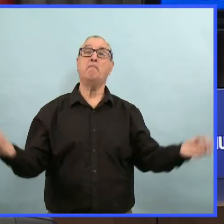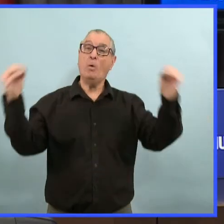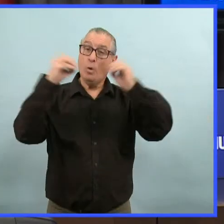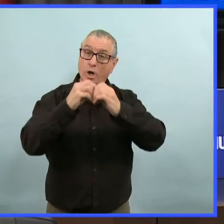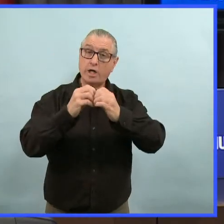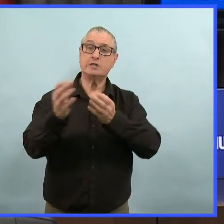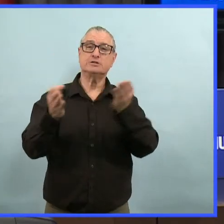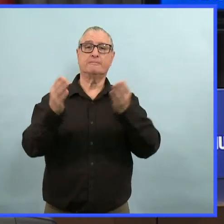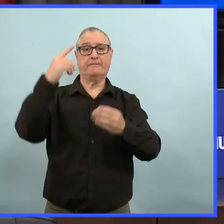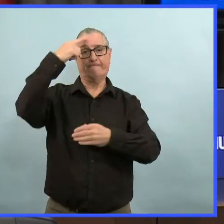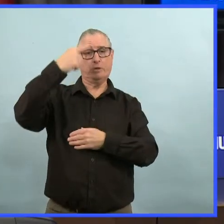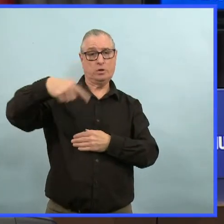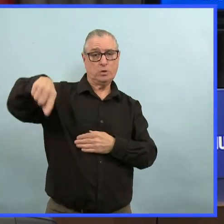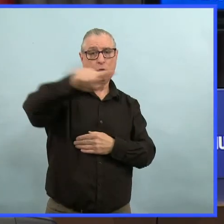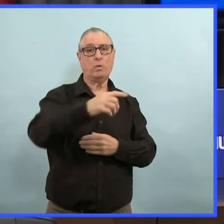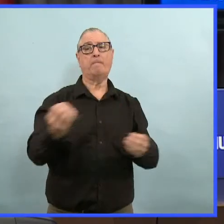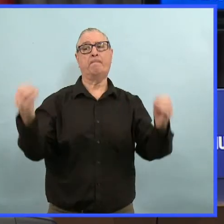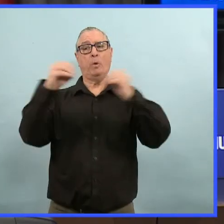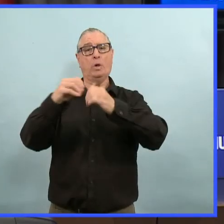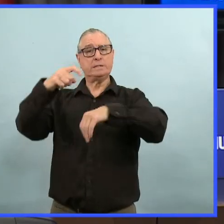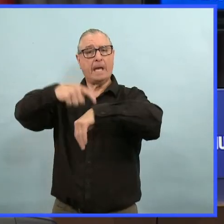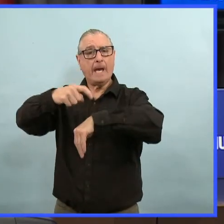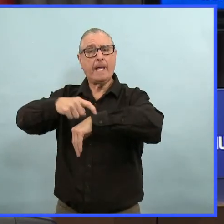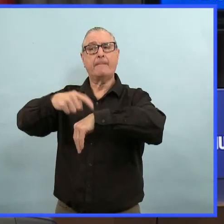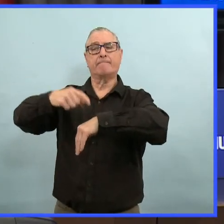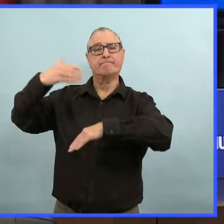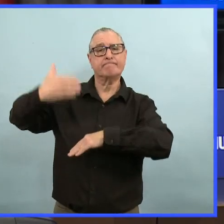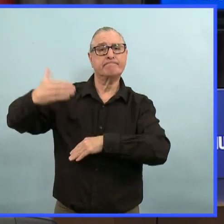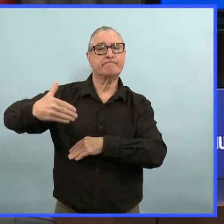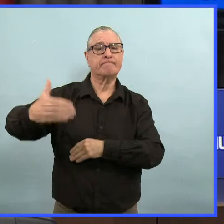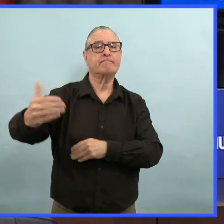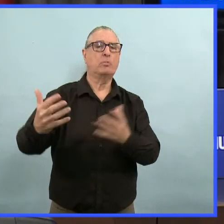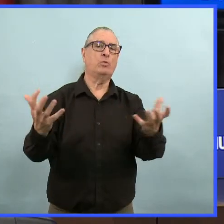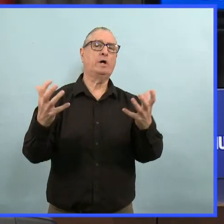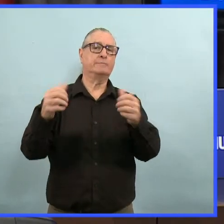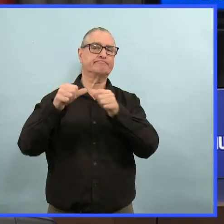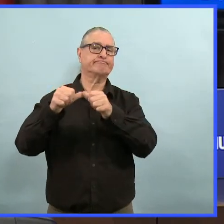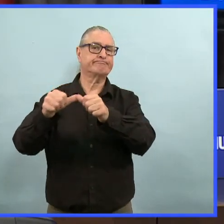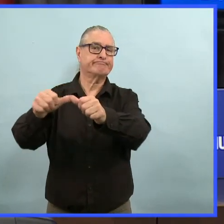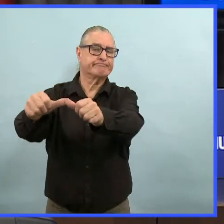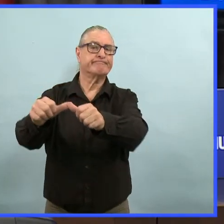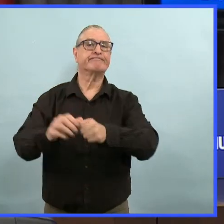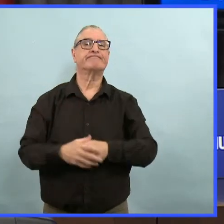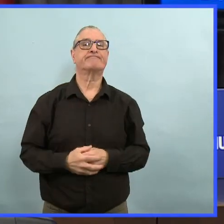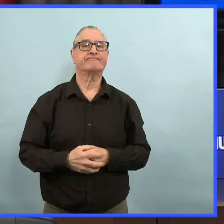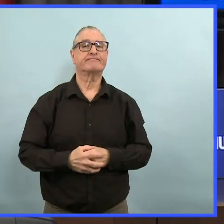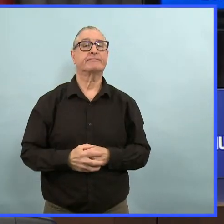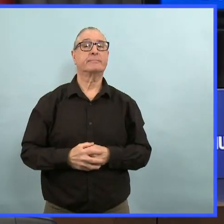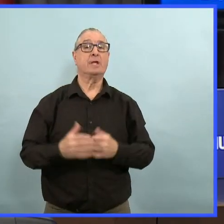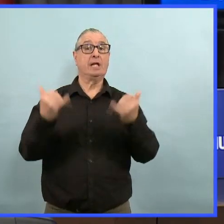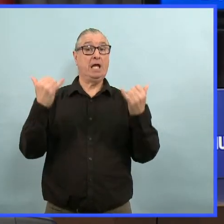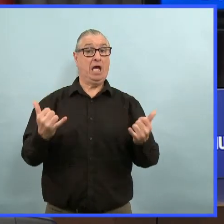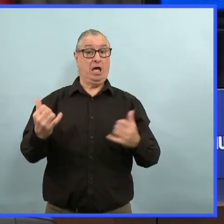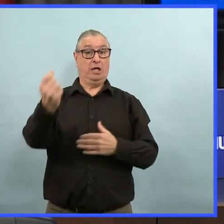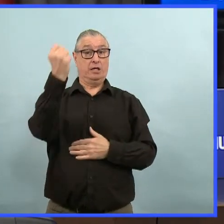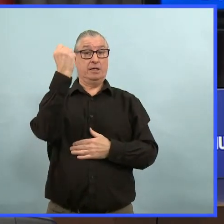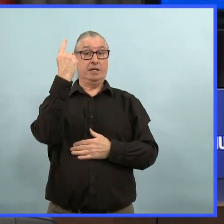this includes the inter-regional transfer protocol which has resulted in 294 stable patients being